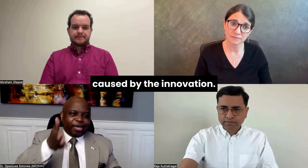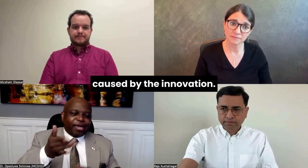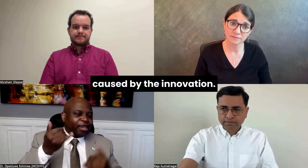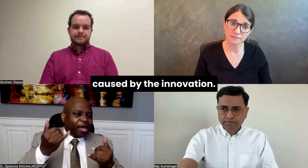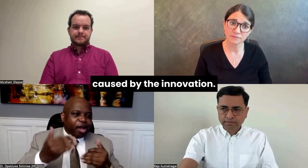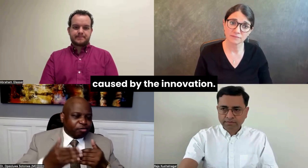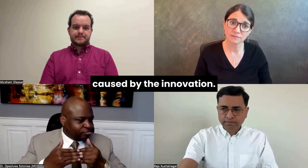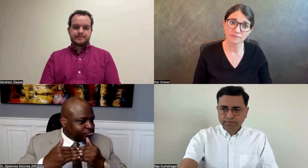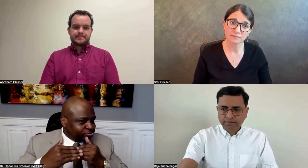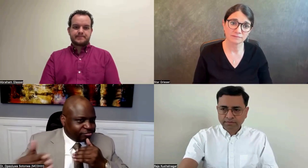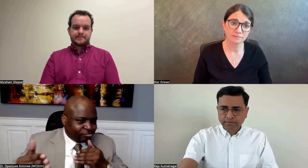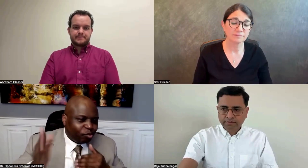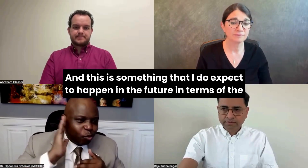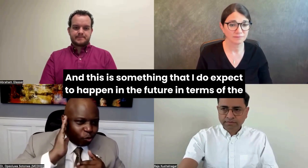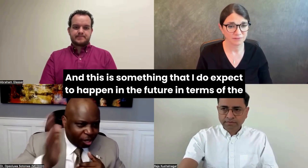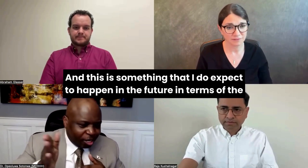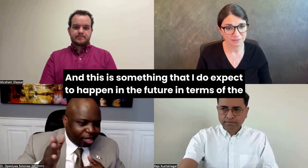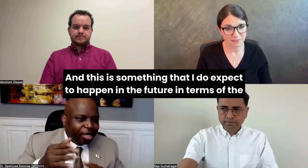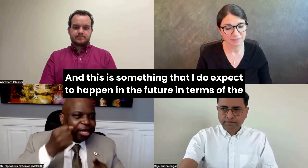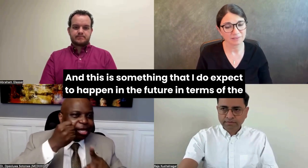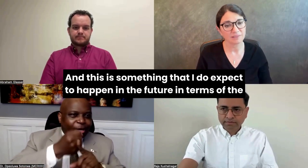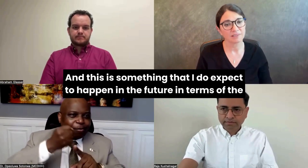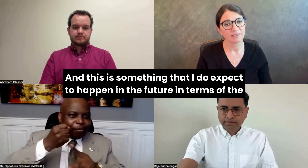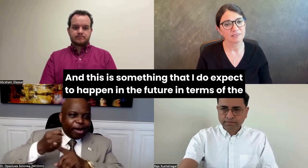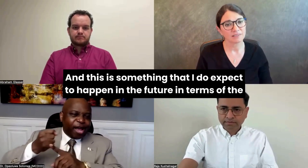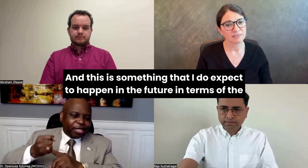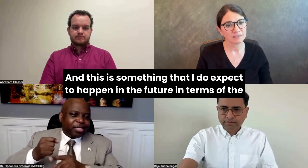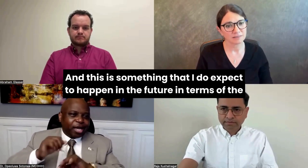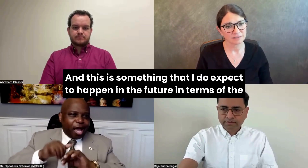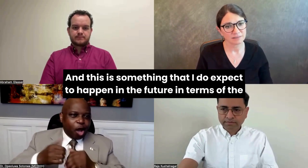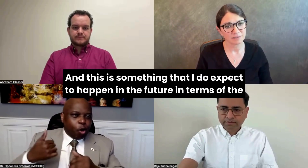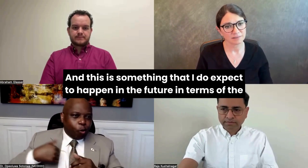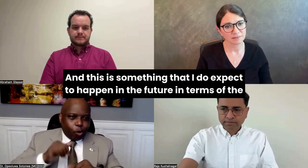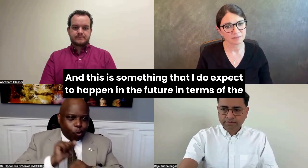And this is something that I do expect to happen in the future in terms of the